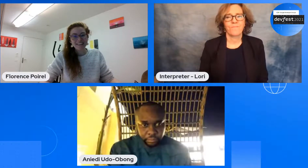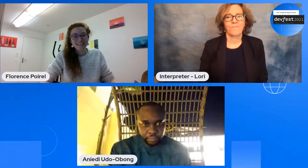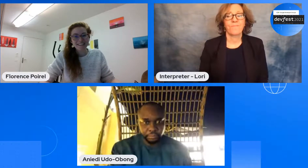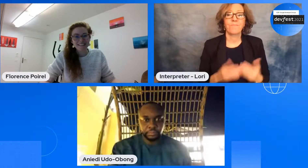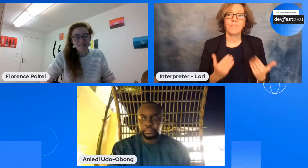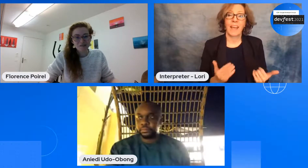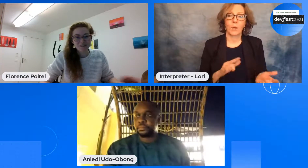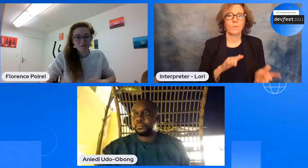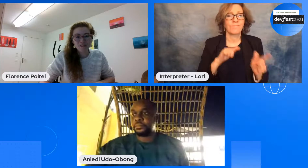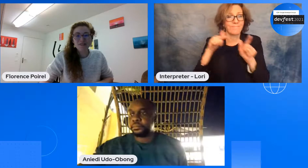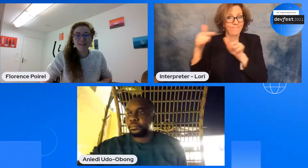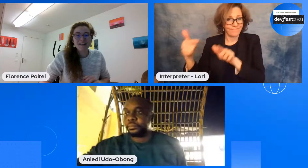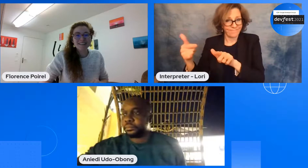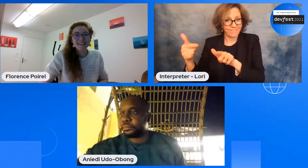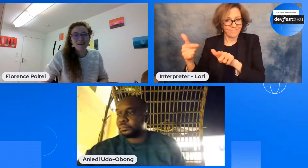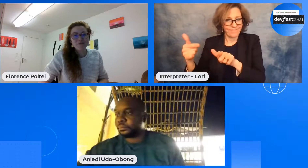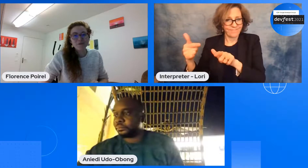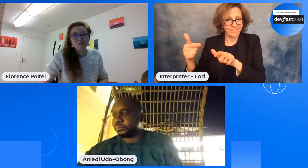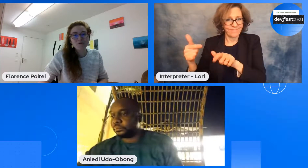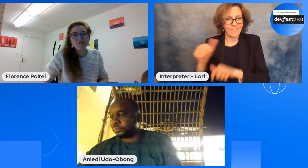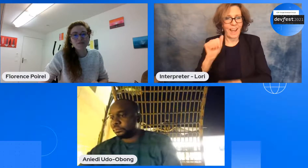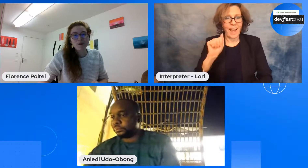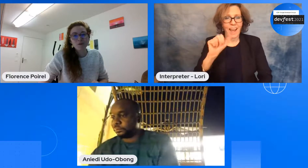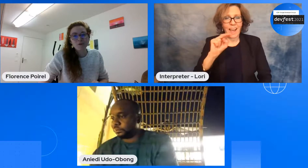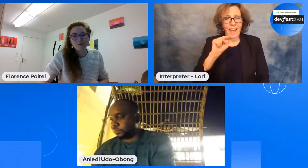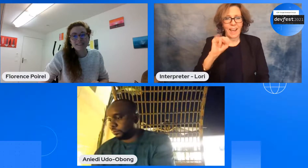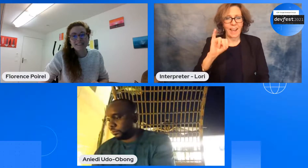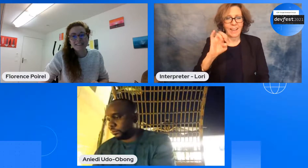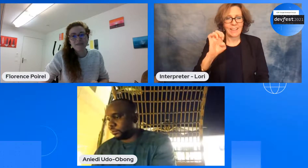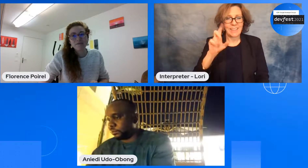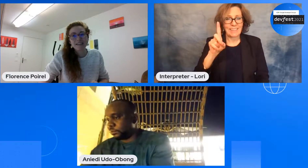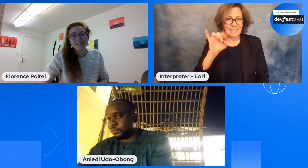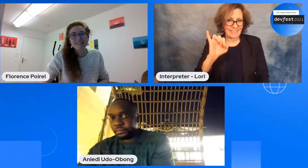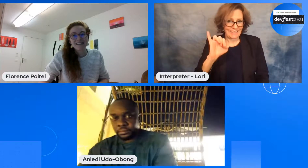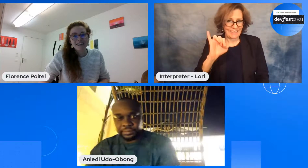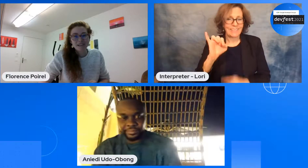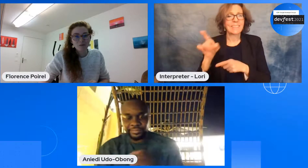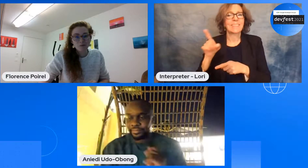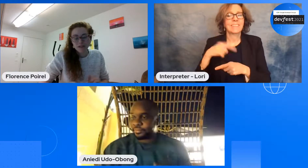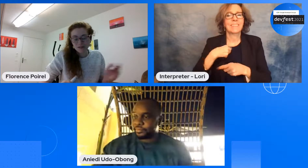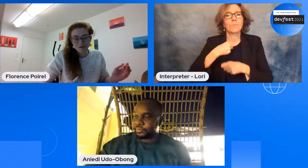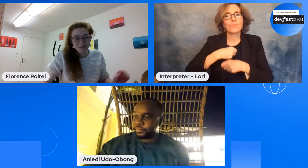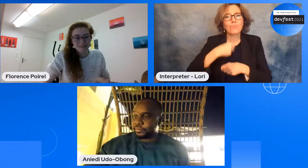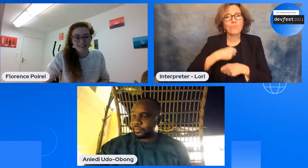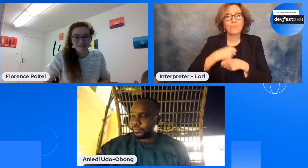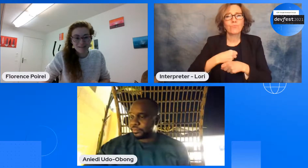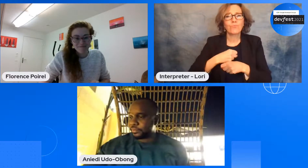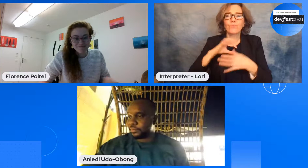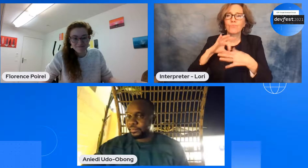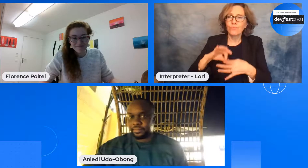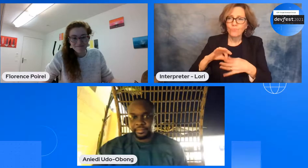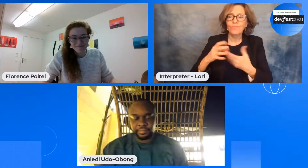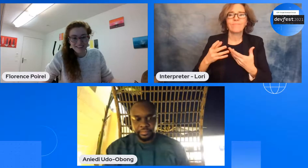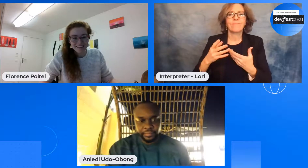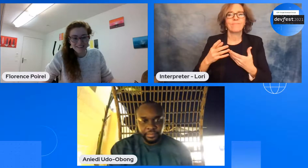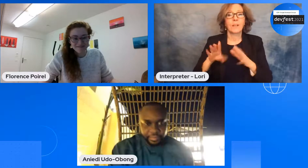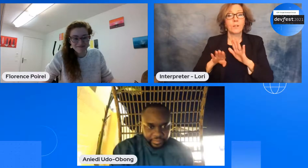Aniedi who is original lead for Google Developer communities in Africa and who will close our event today. Thank you.